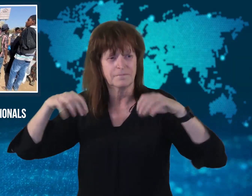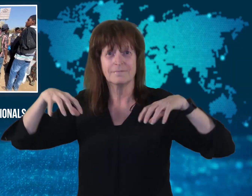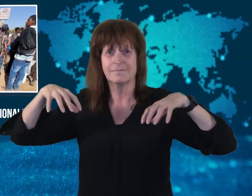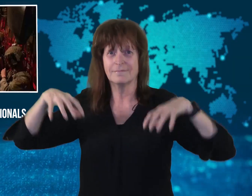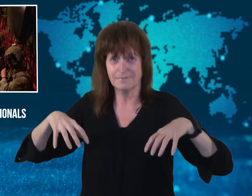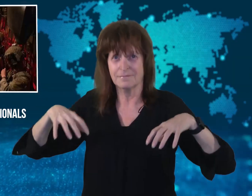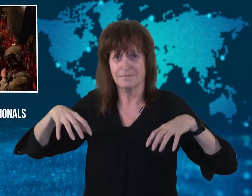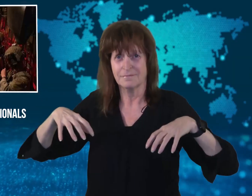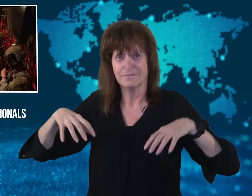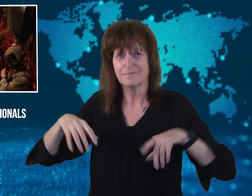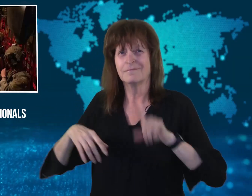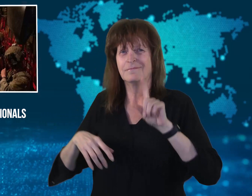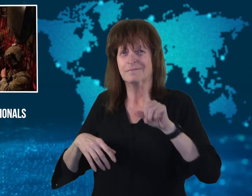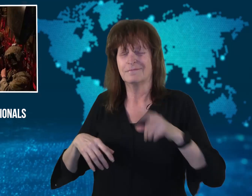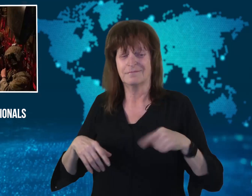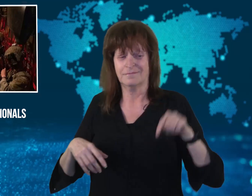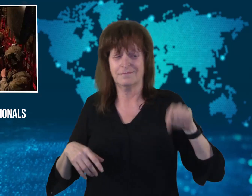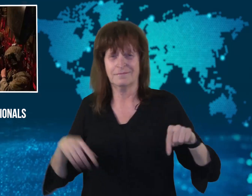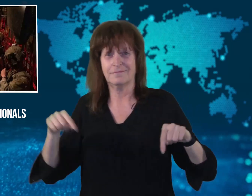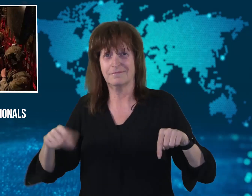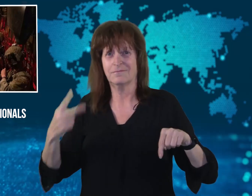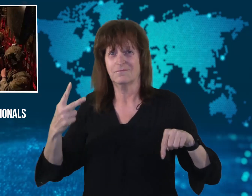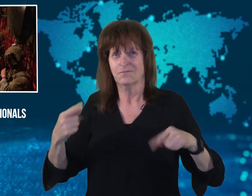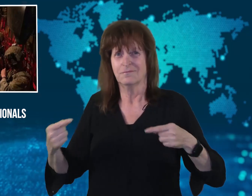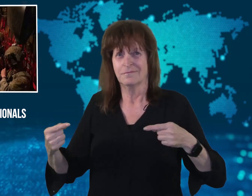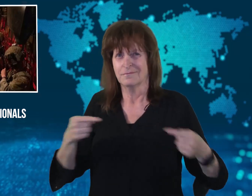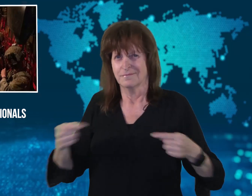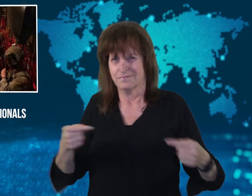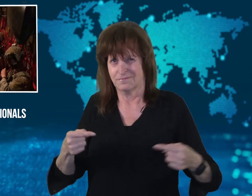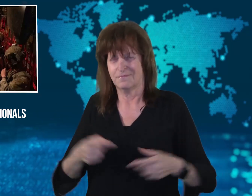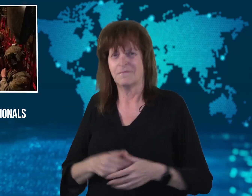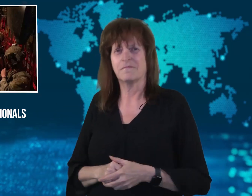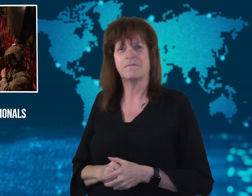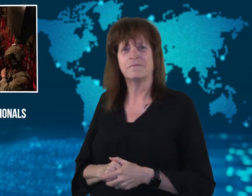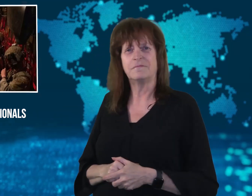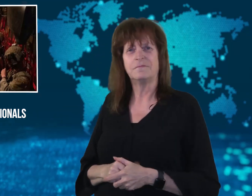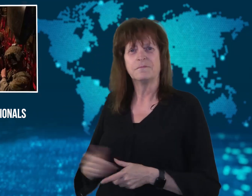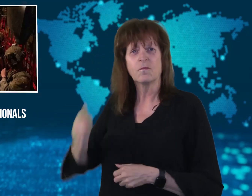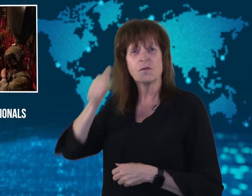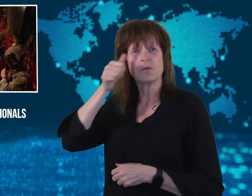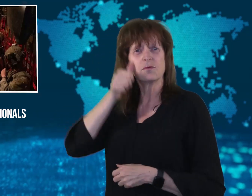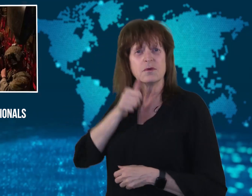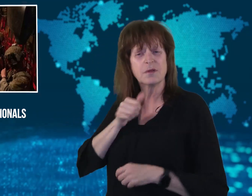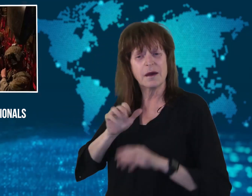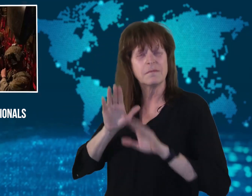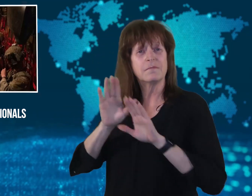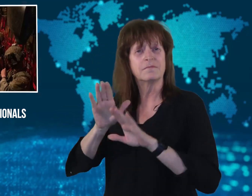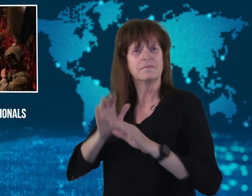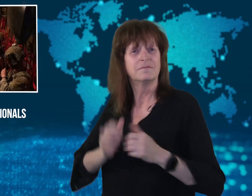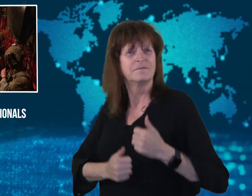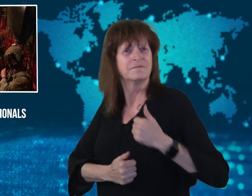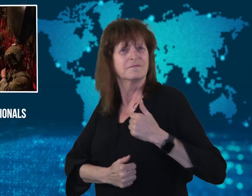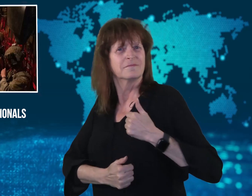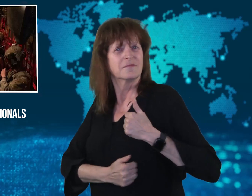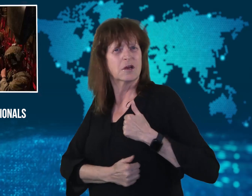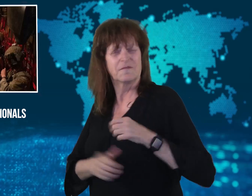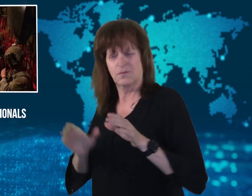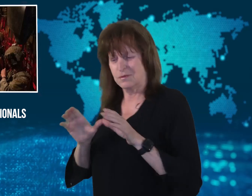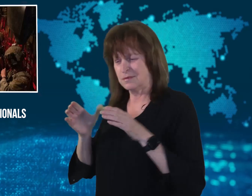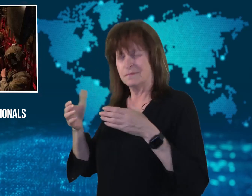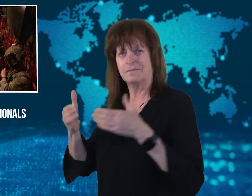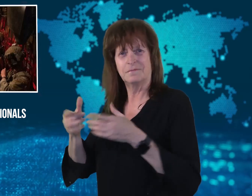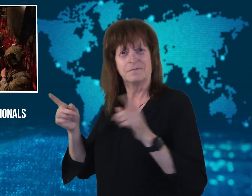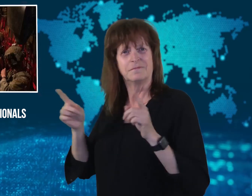two rival forces, Sudan's Armed Forces (SAF) and the Rapid Support Forces (RSF) are